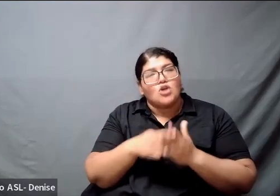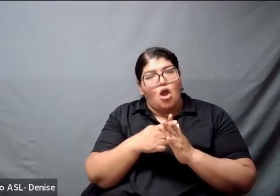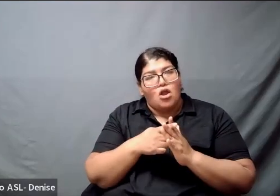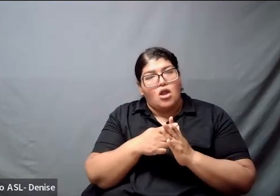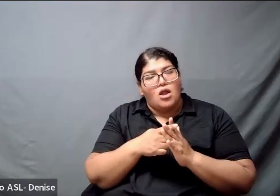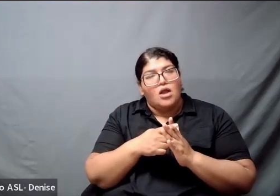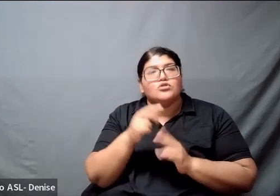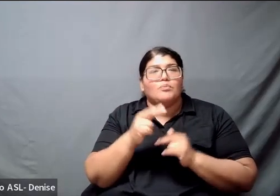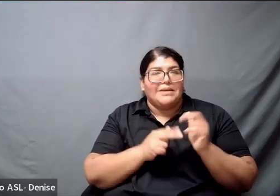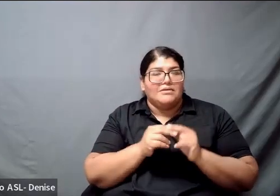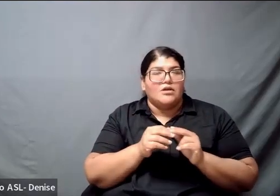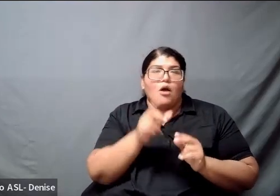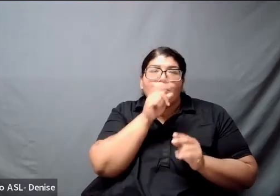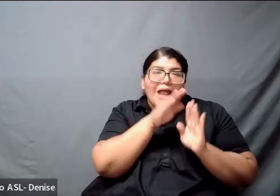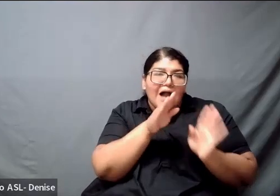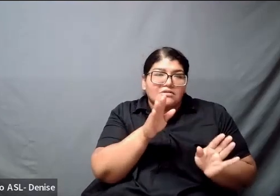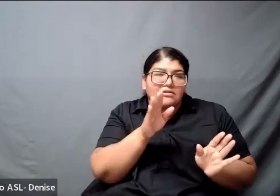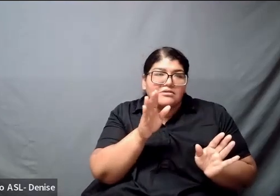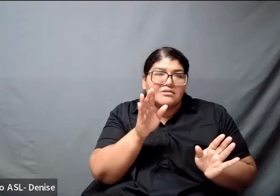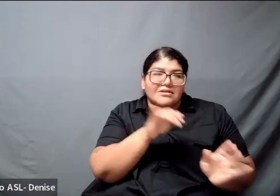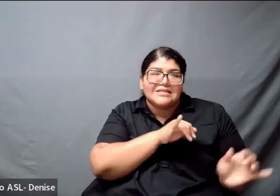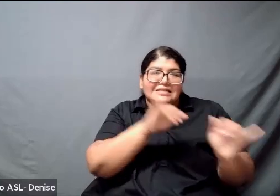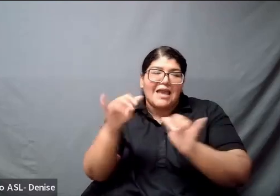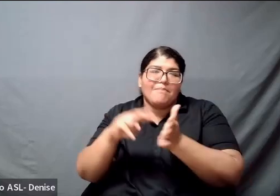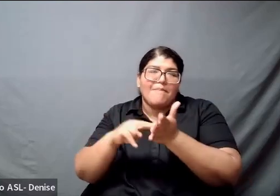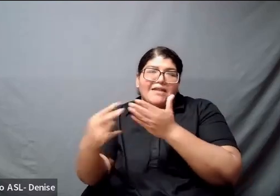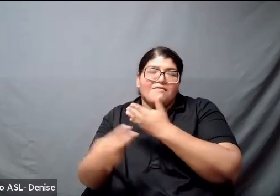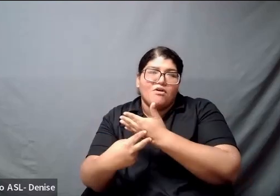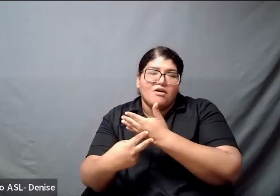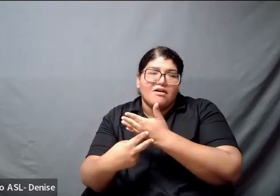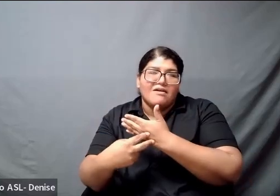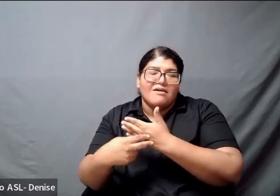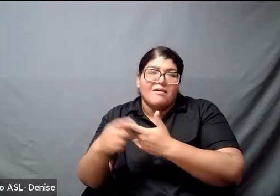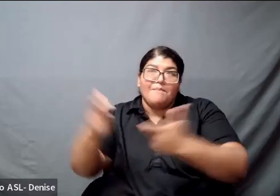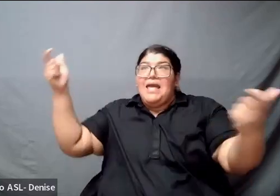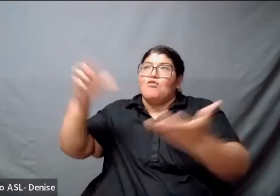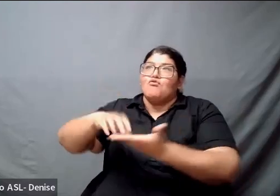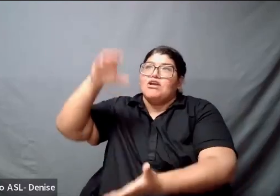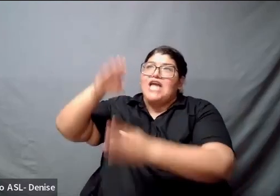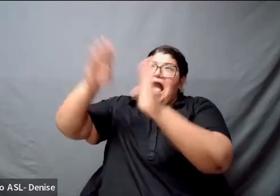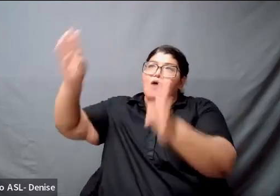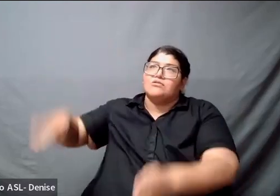build a mansion because you can mess up the bird house and you won't have spent much time. And it's easier to fix a bird house.